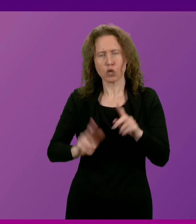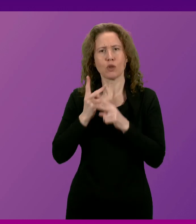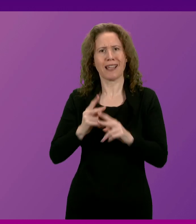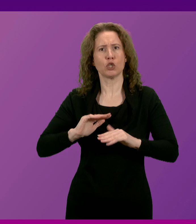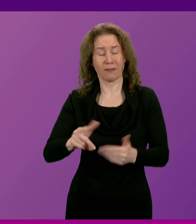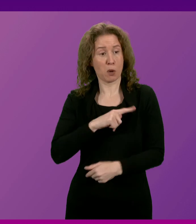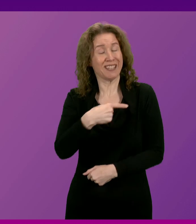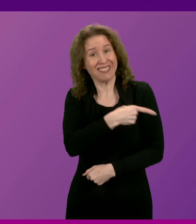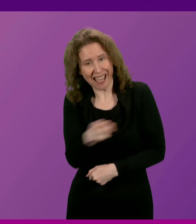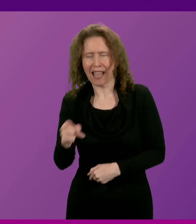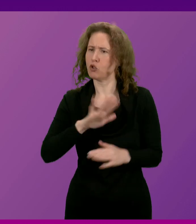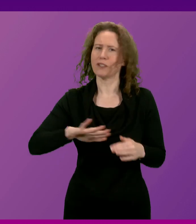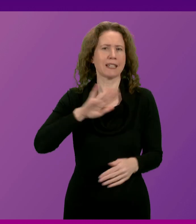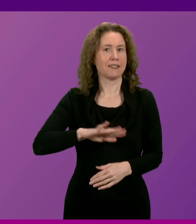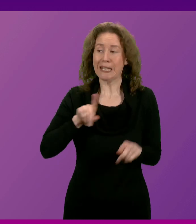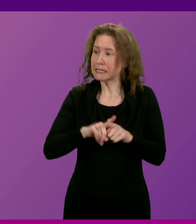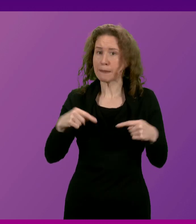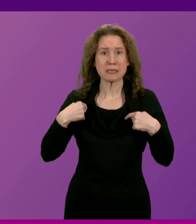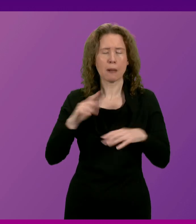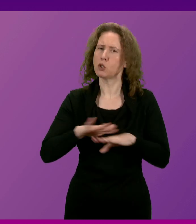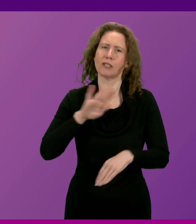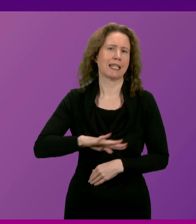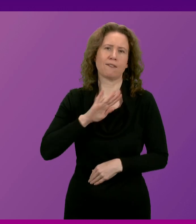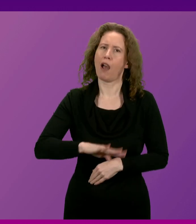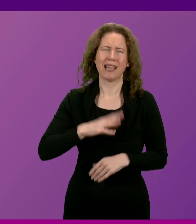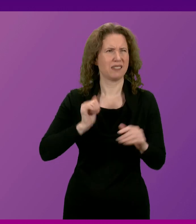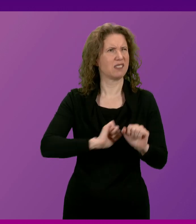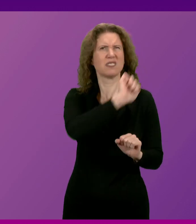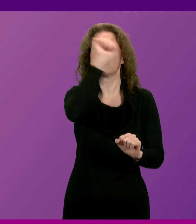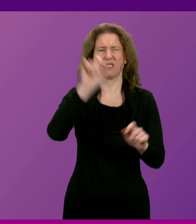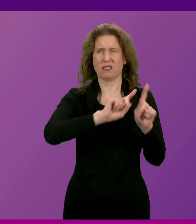they are dissatisfied—as I am—with the variation in care, and the postcode lottery, around the